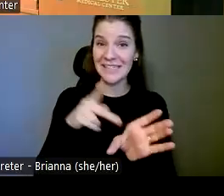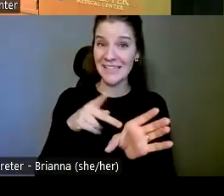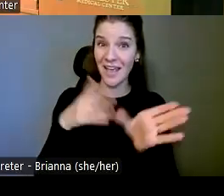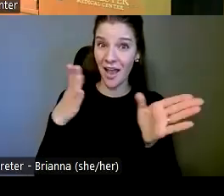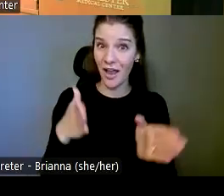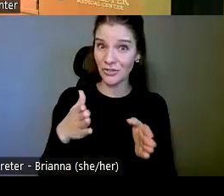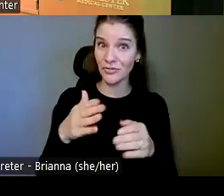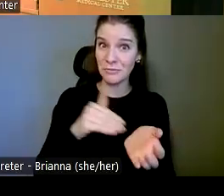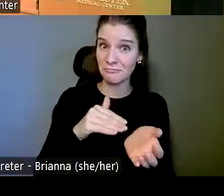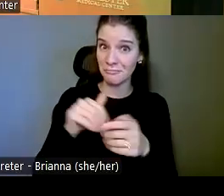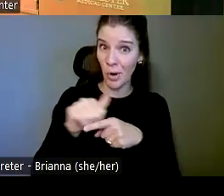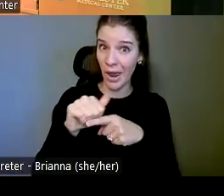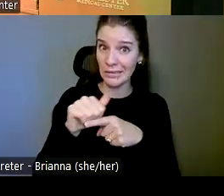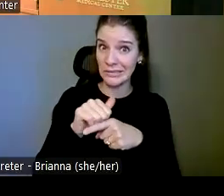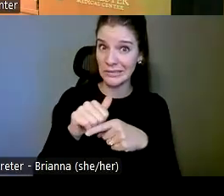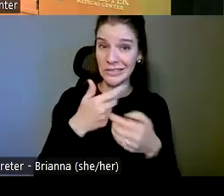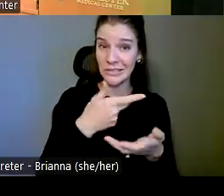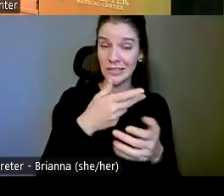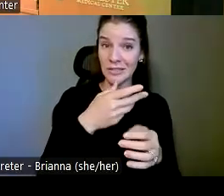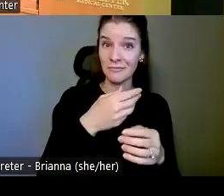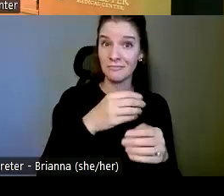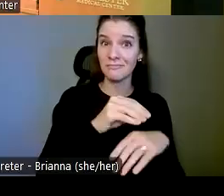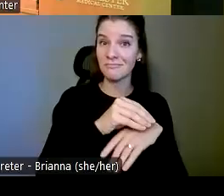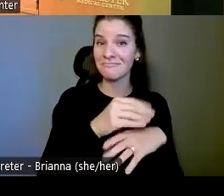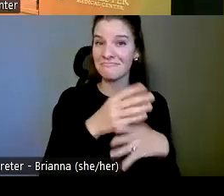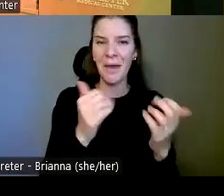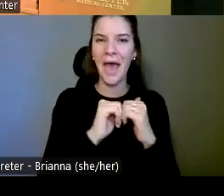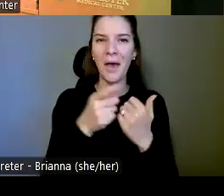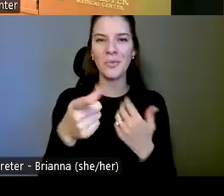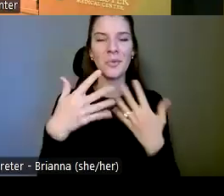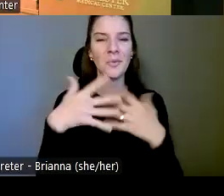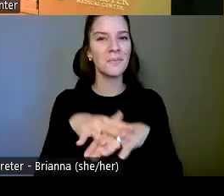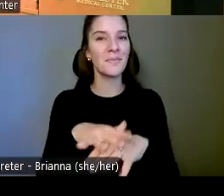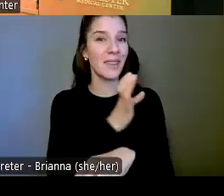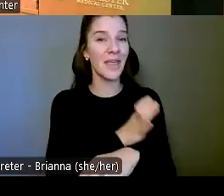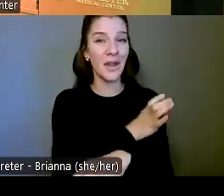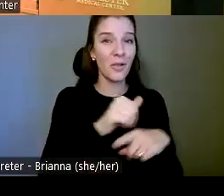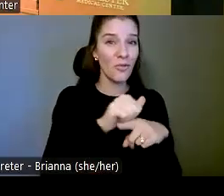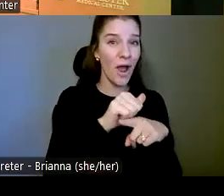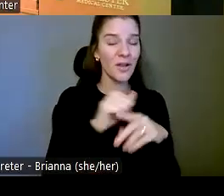how do you combine that uh your clinical practice to this particular line of work that seems to be